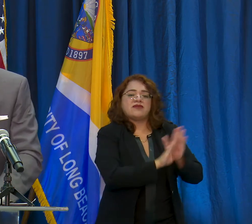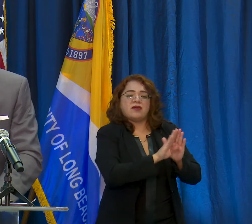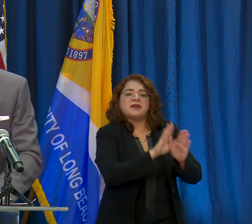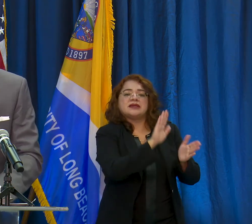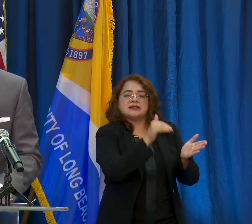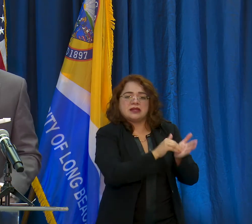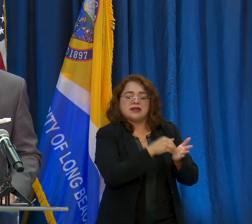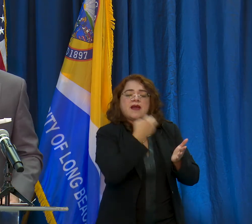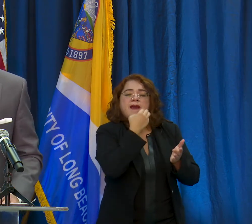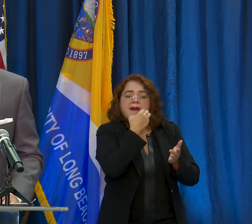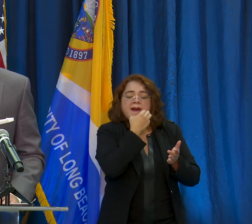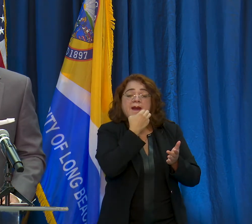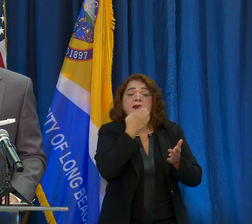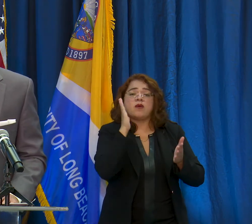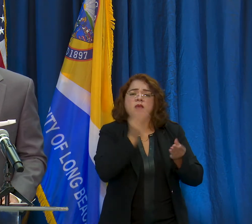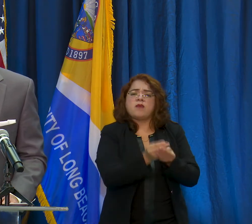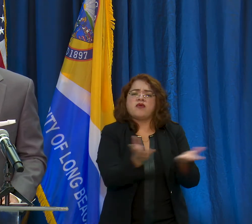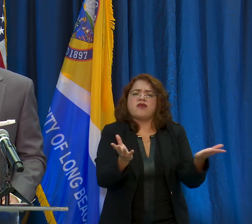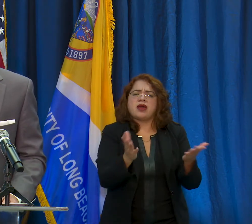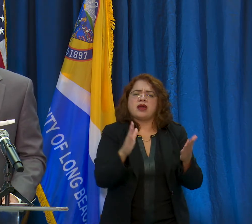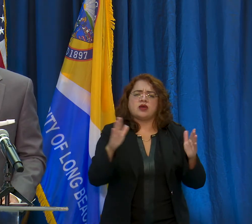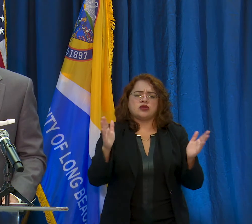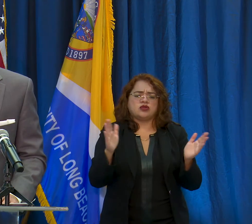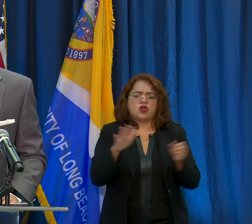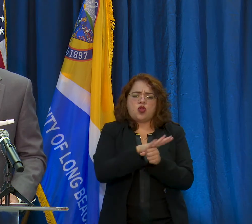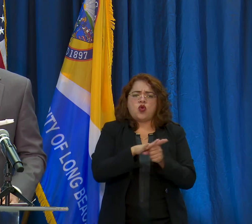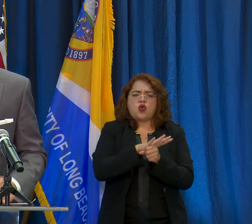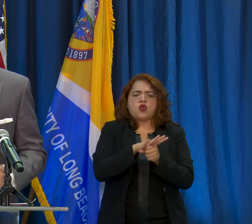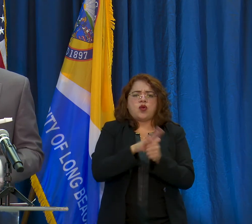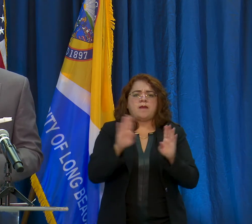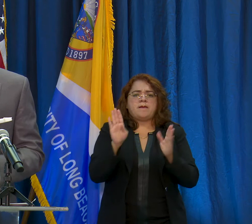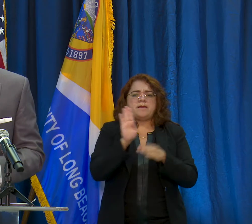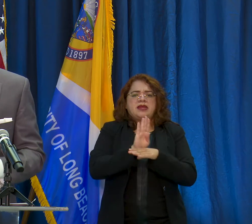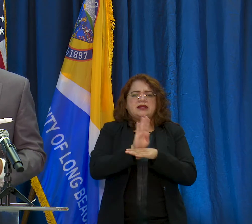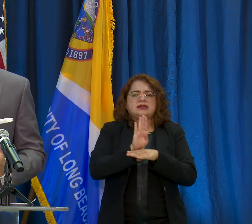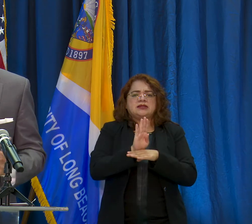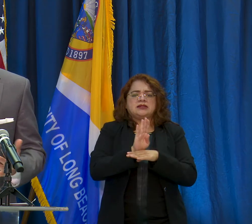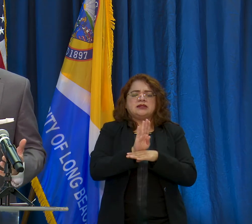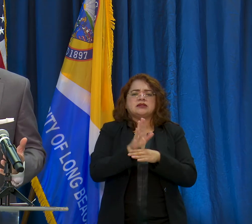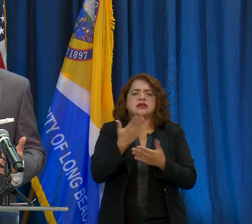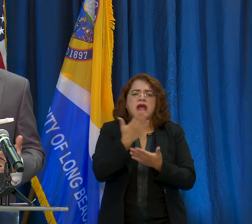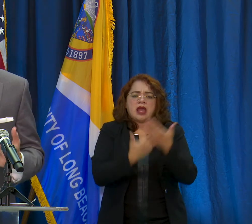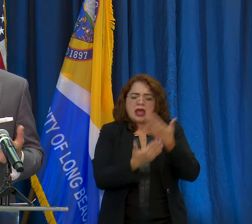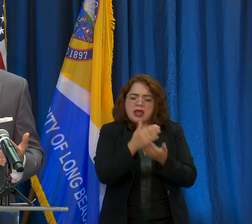5,000 local small businesses with hand sanitizer, masks and face